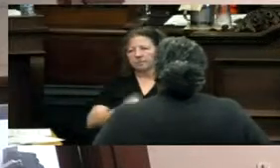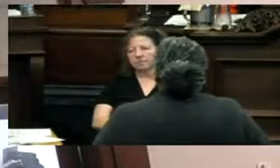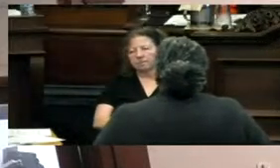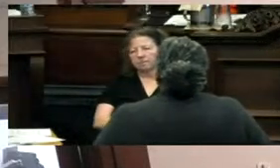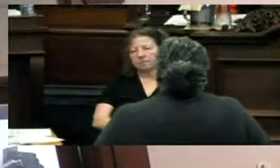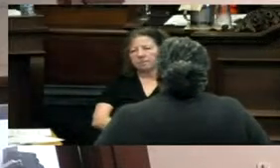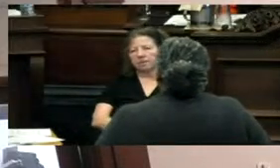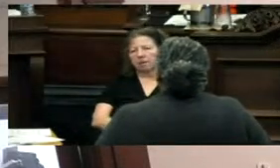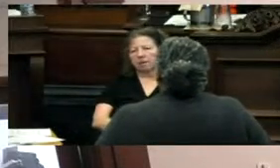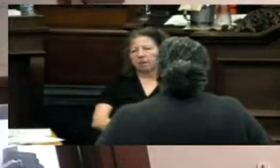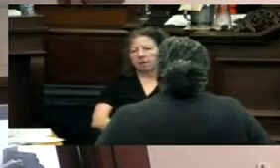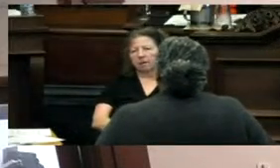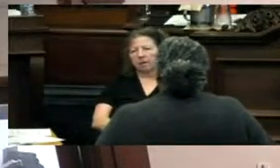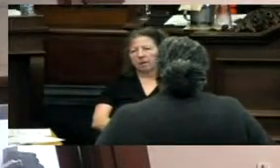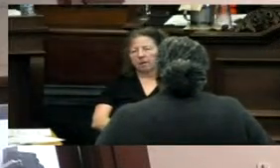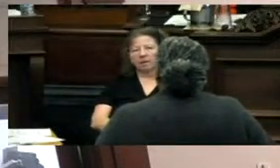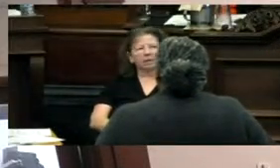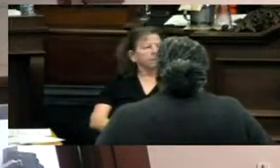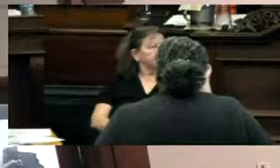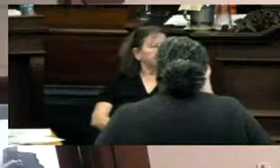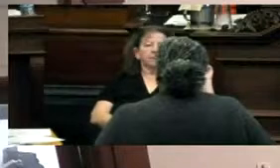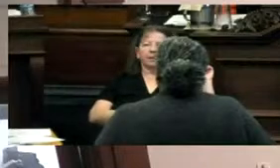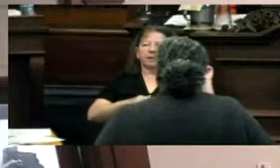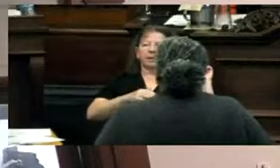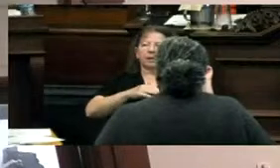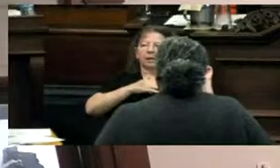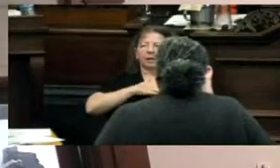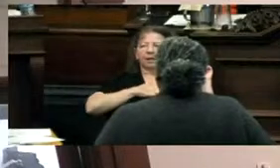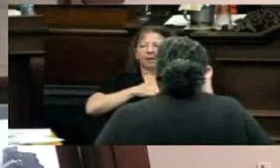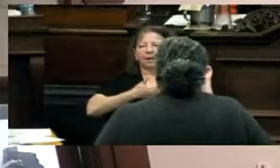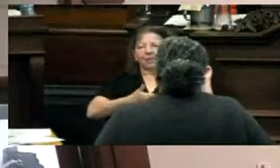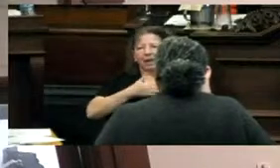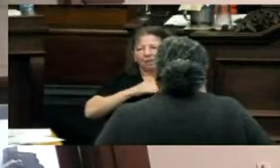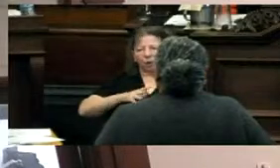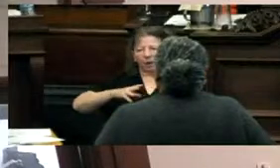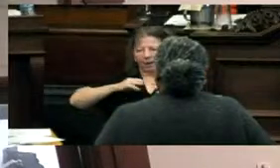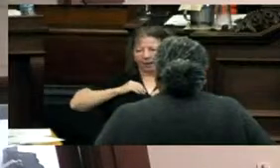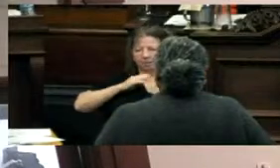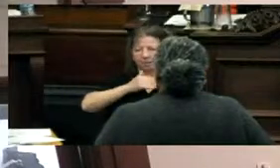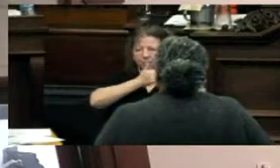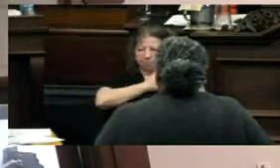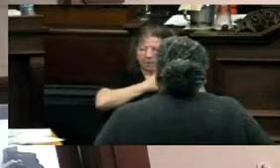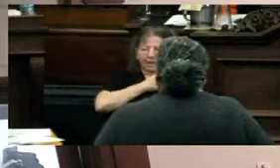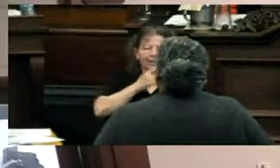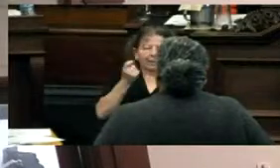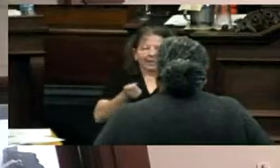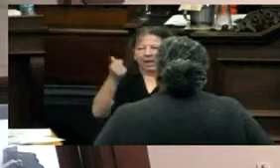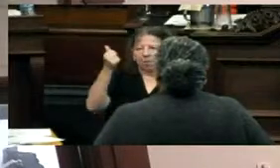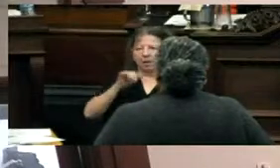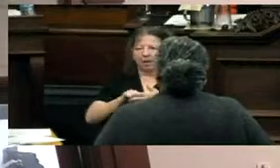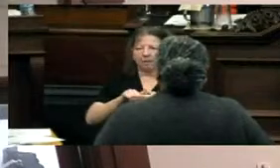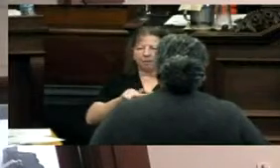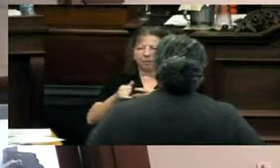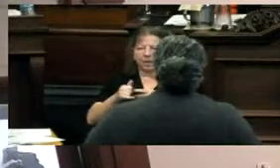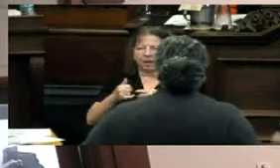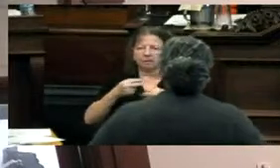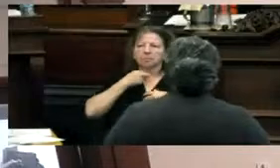Council member Martin. Council president Melendez, I do really